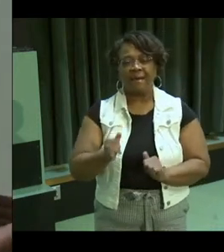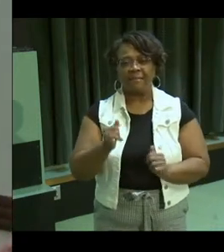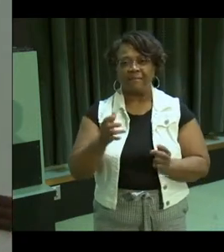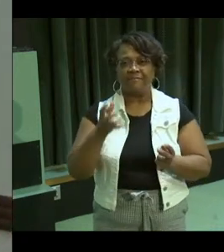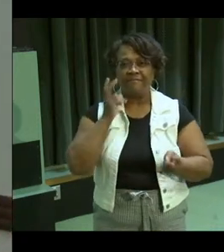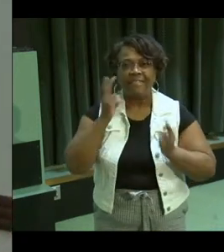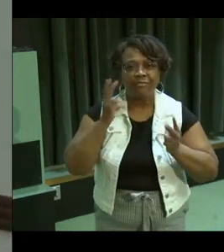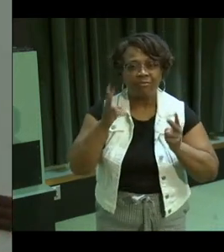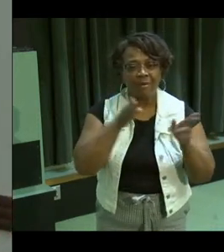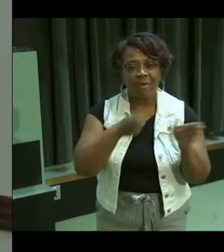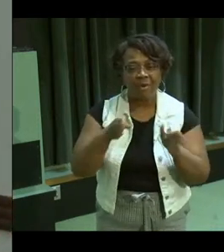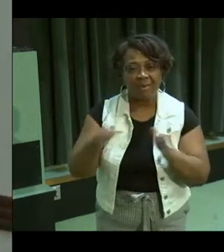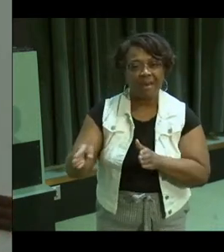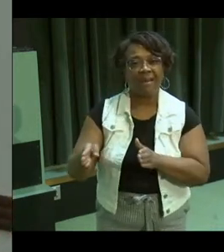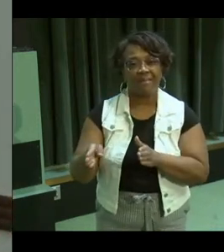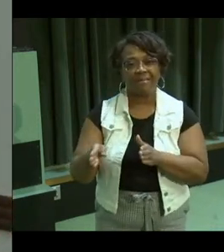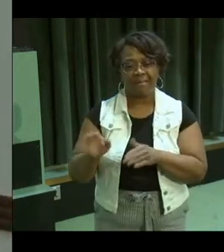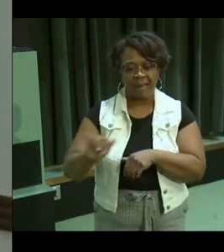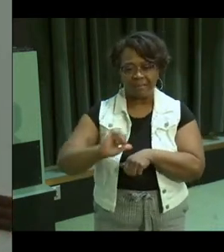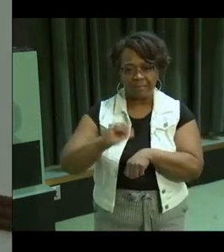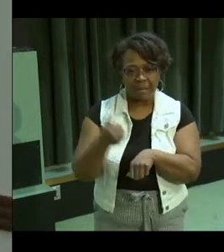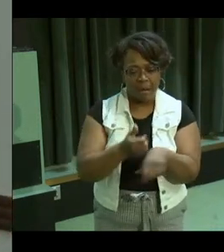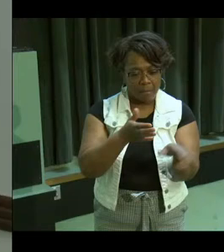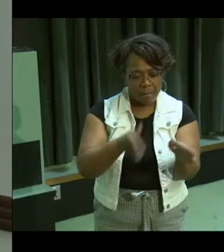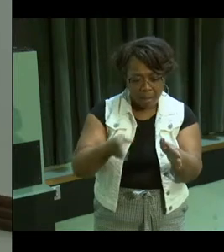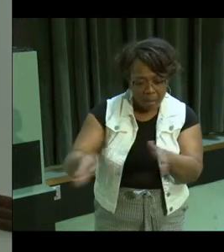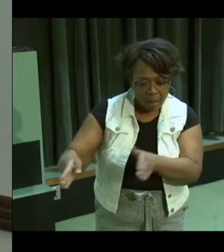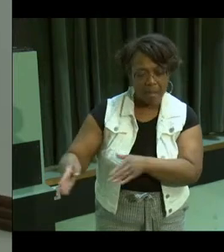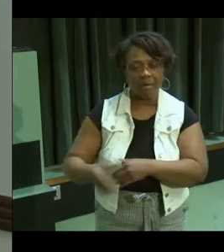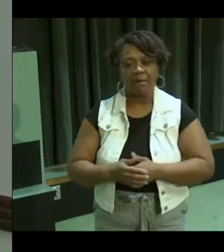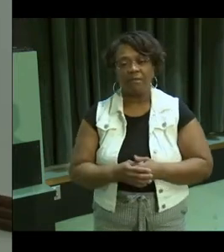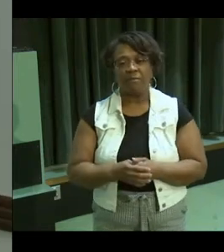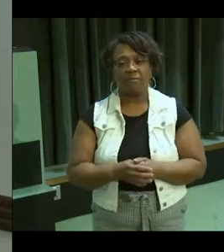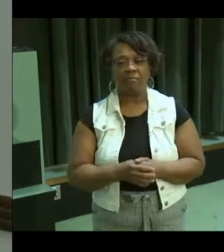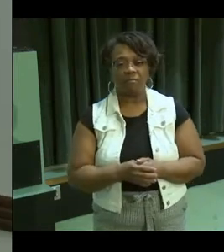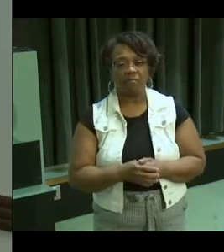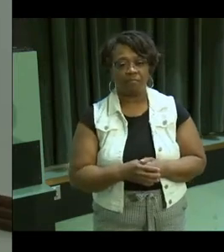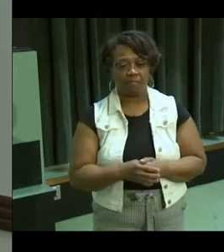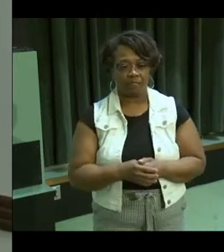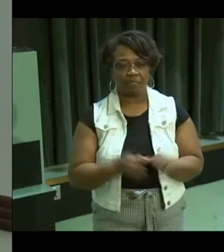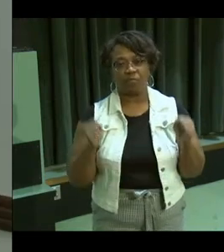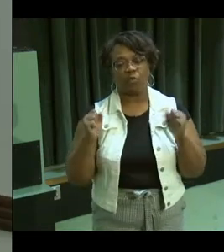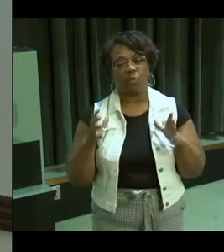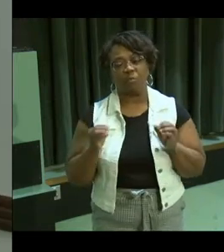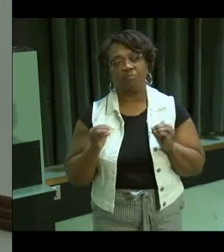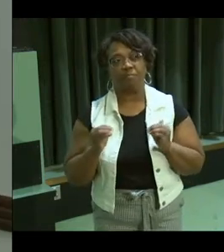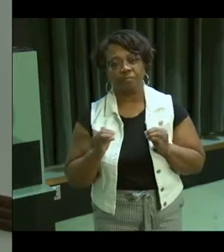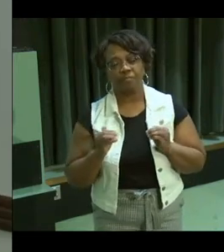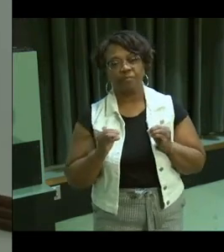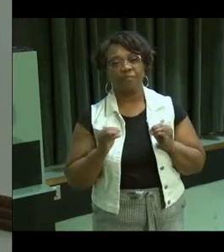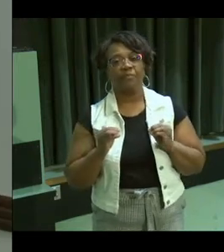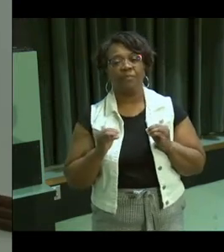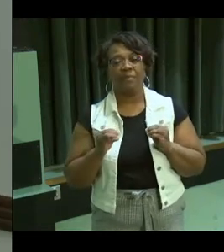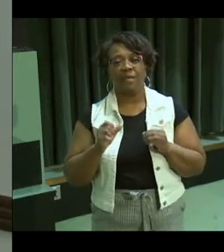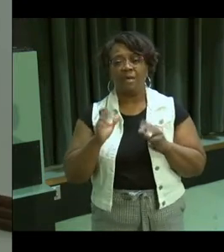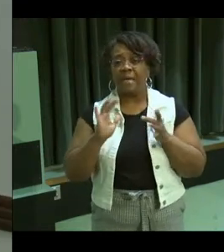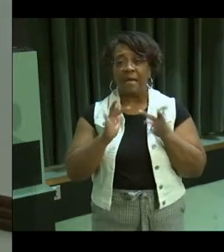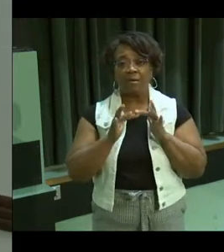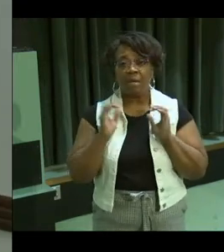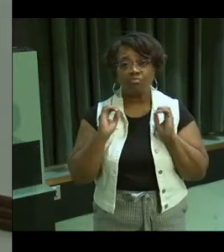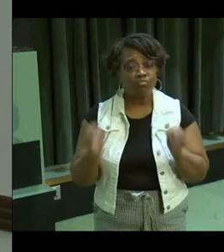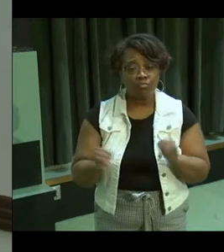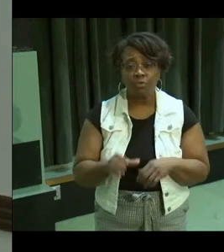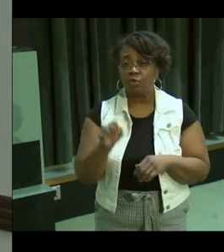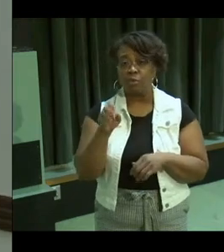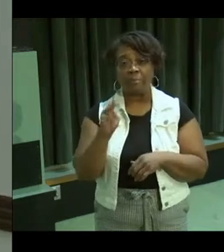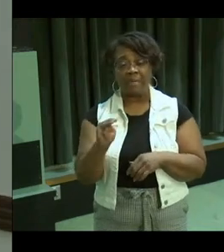visionary organizing. How that